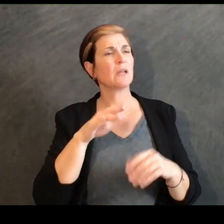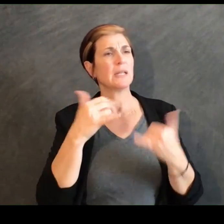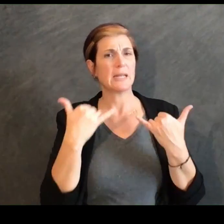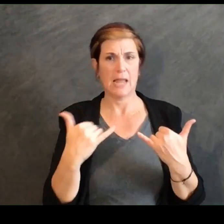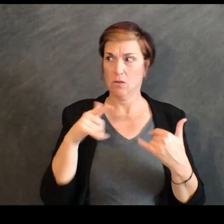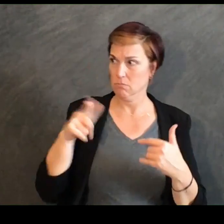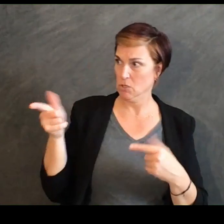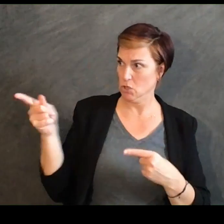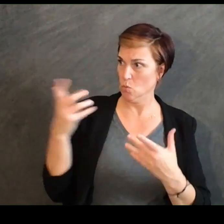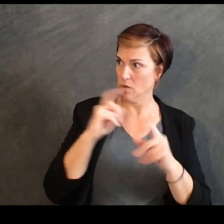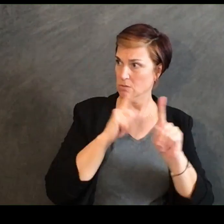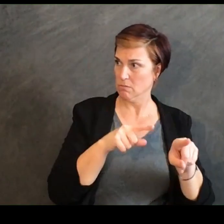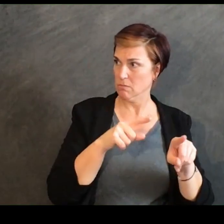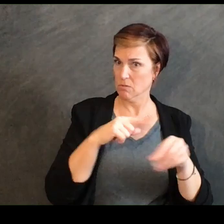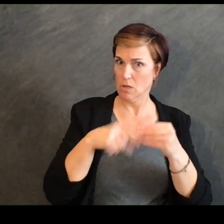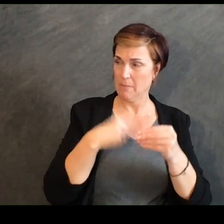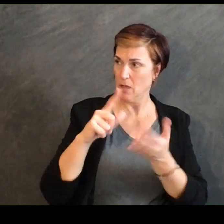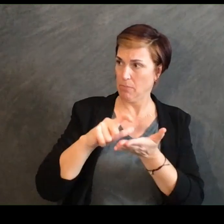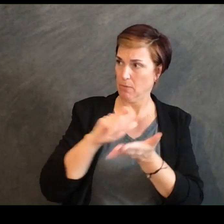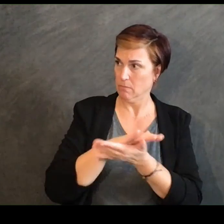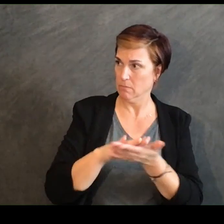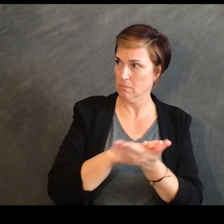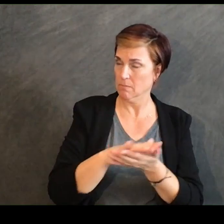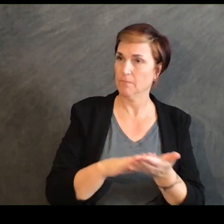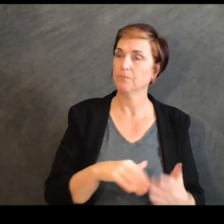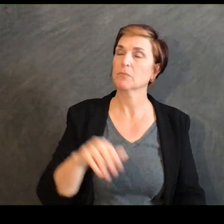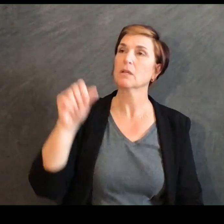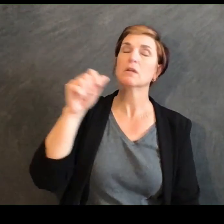sanitizers specifically the areas where we're seeing pressure in the supply